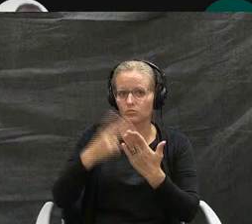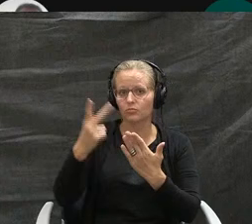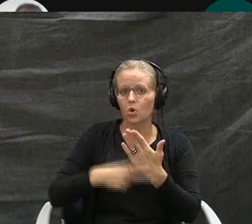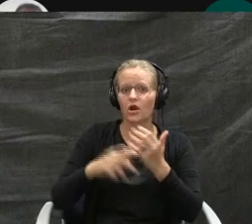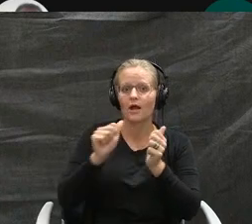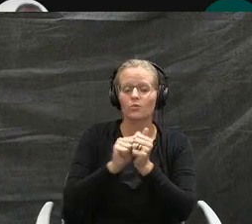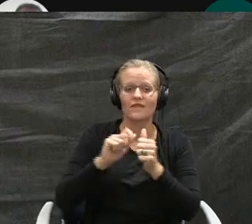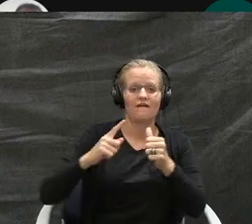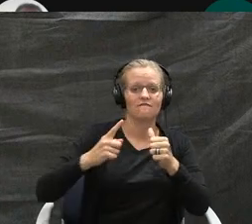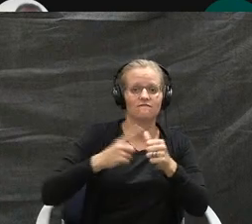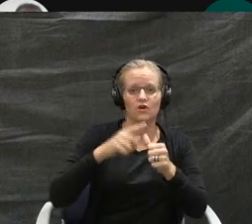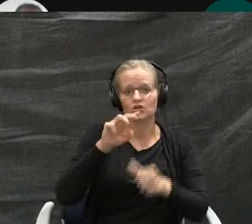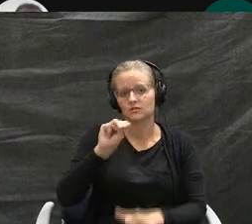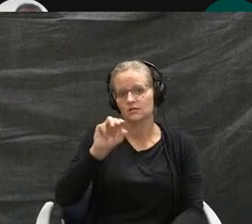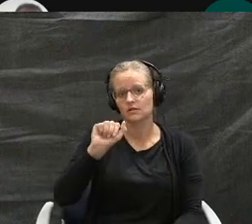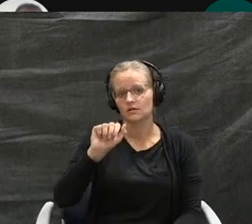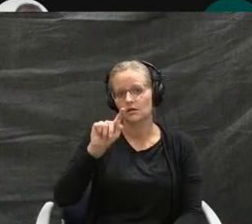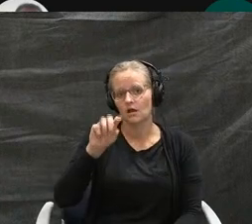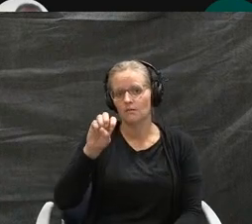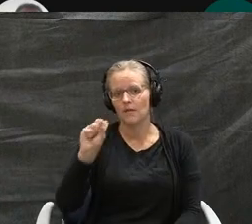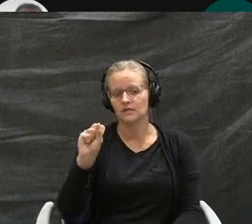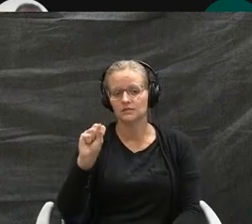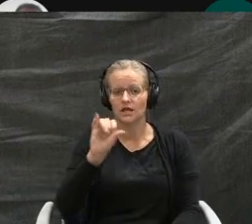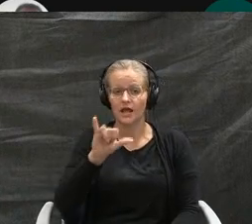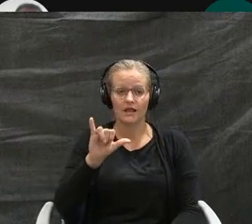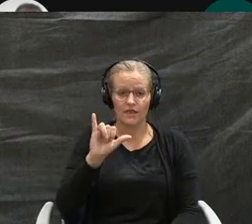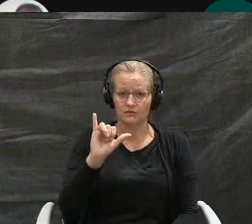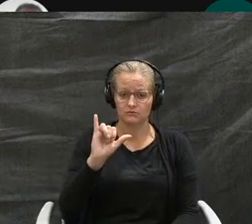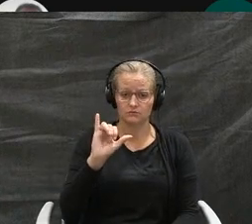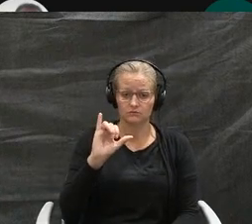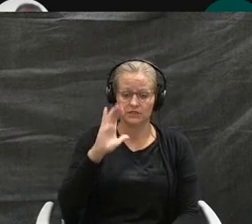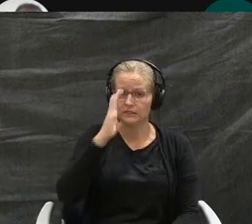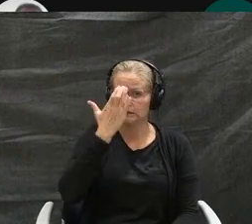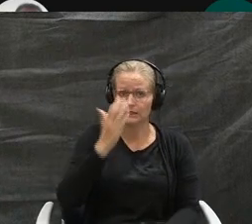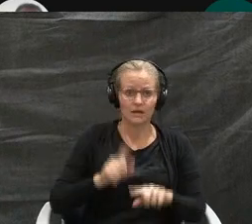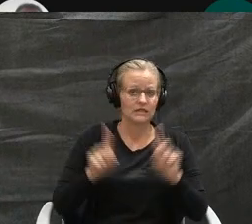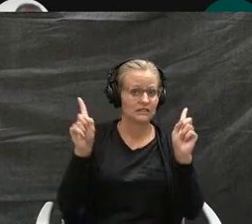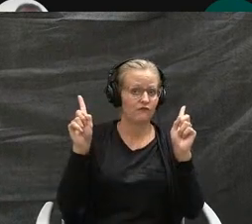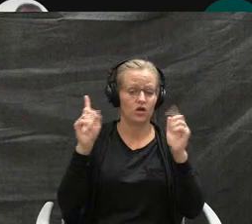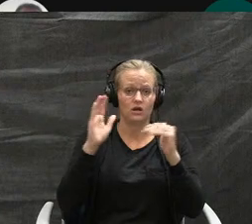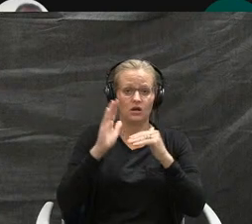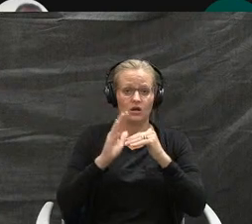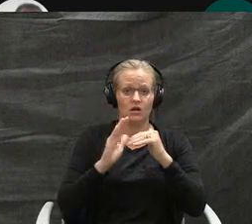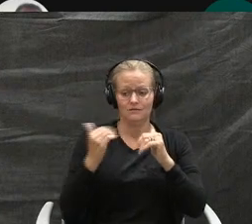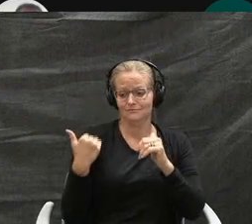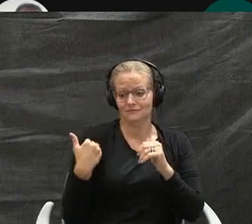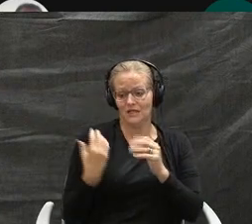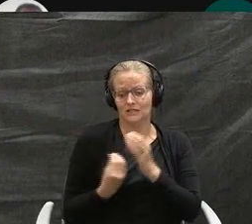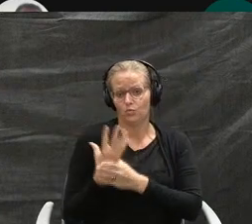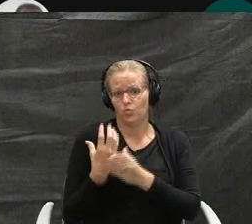last spring when we had the seniors meet their incoming 9th graders. So how might some of that happen even outside? Or how